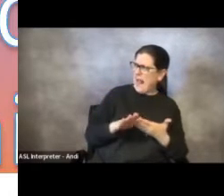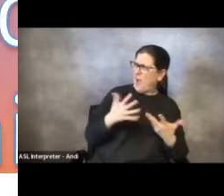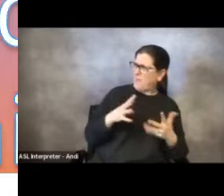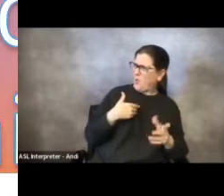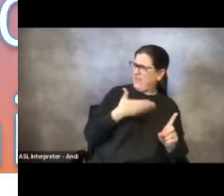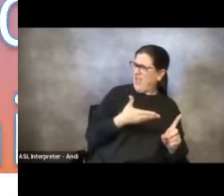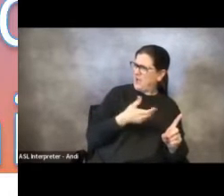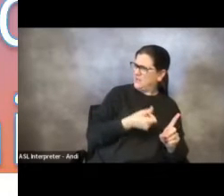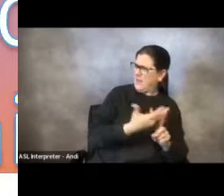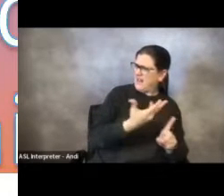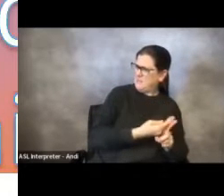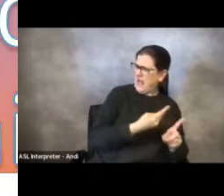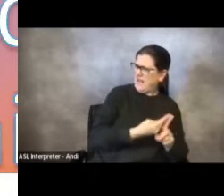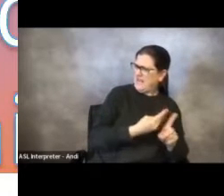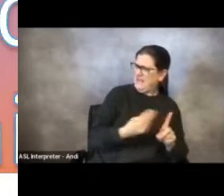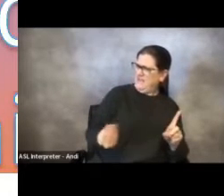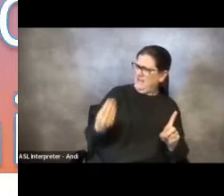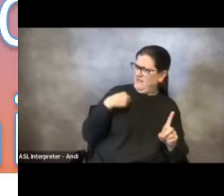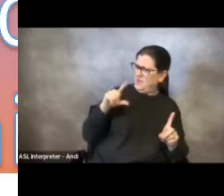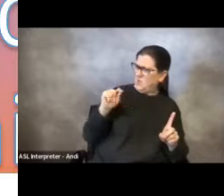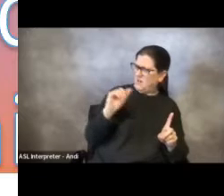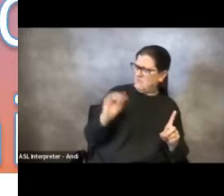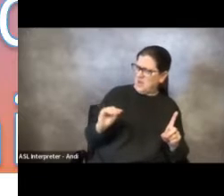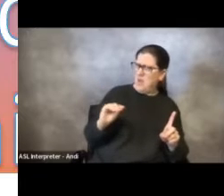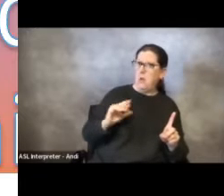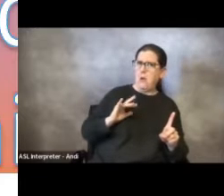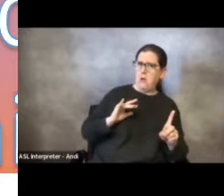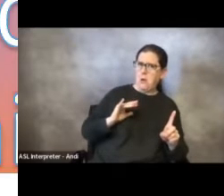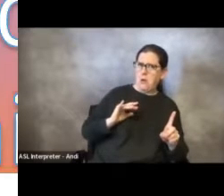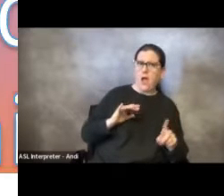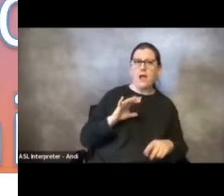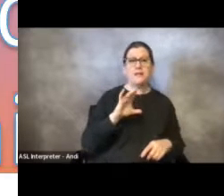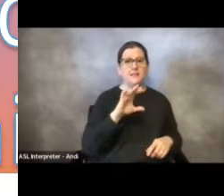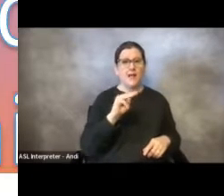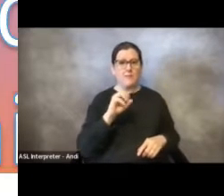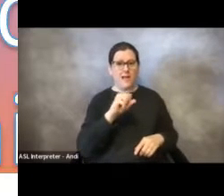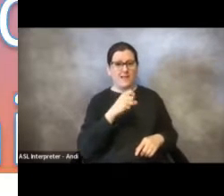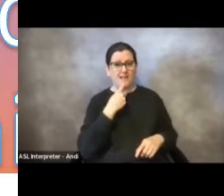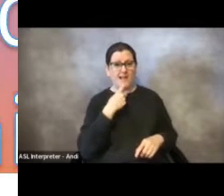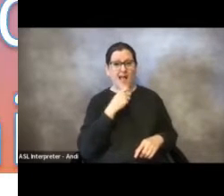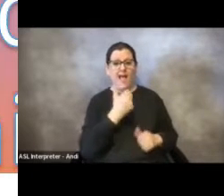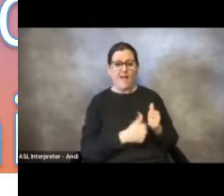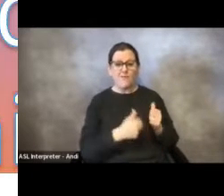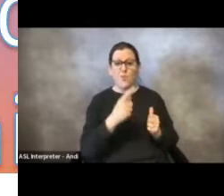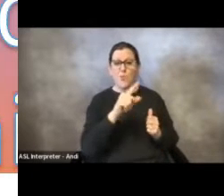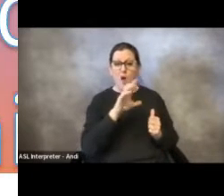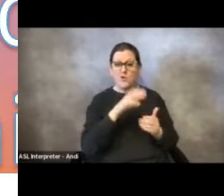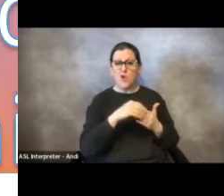And they match that 20%. Well CMS has said for every $100 you spend on your No Wrong Door